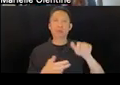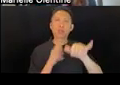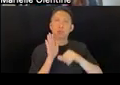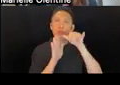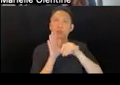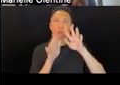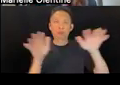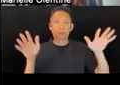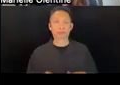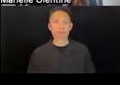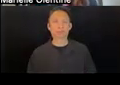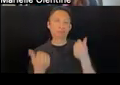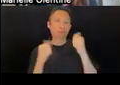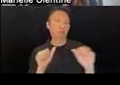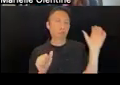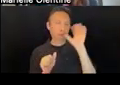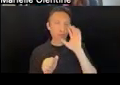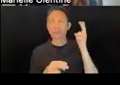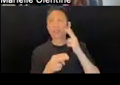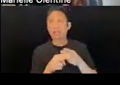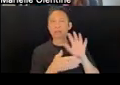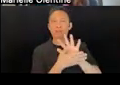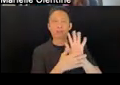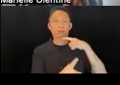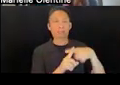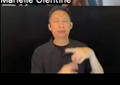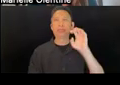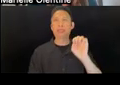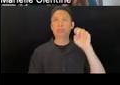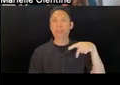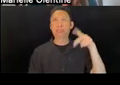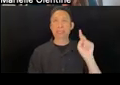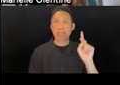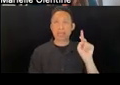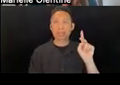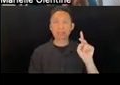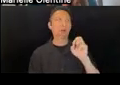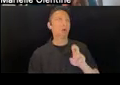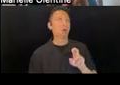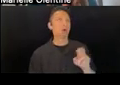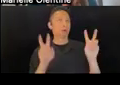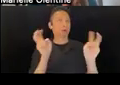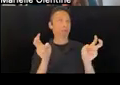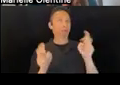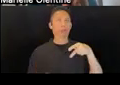can get a lot of information from here. You can figure out who advocated for the film. Sometimes,